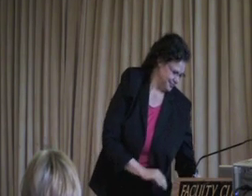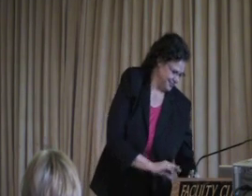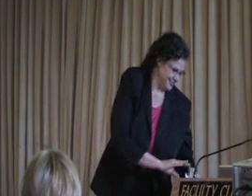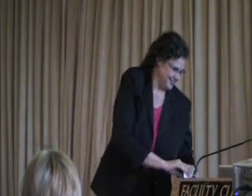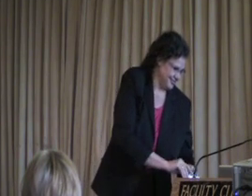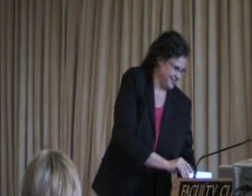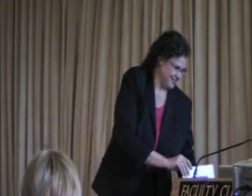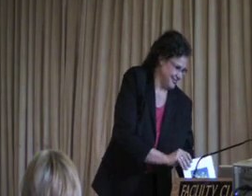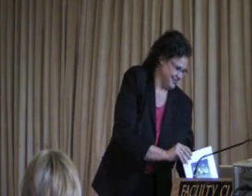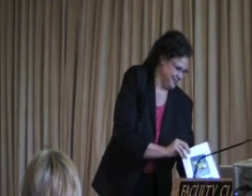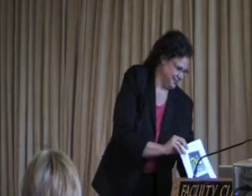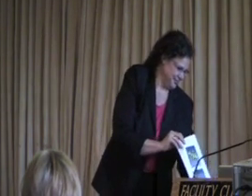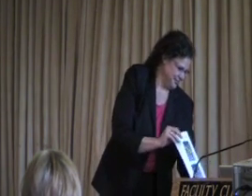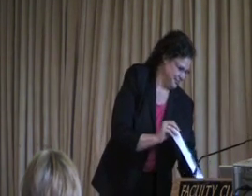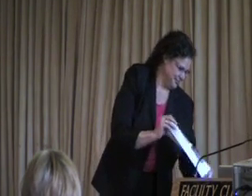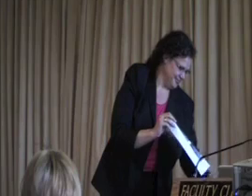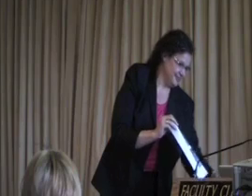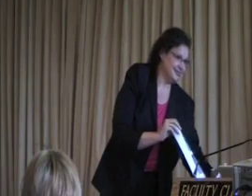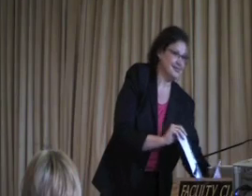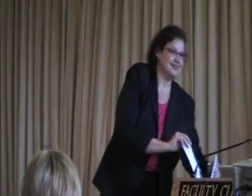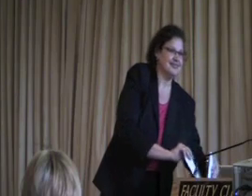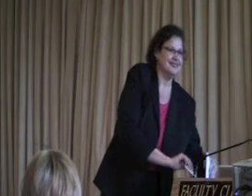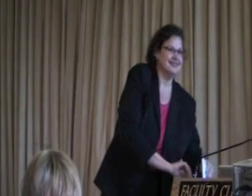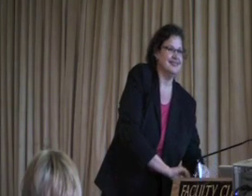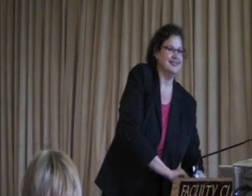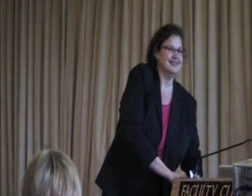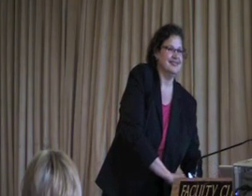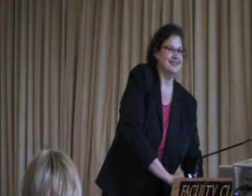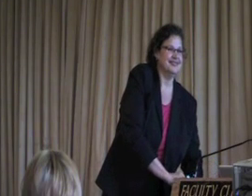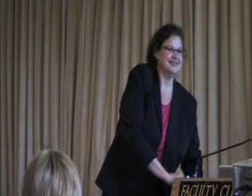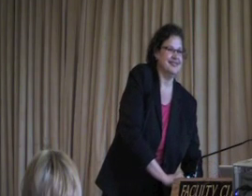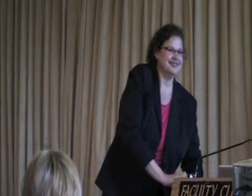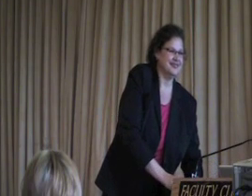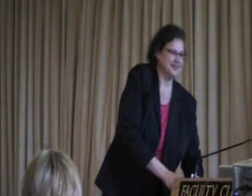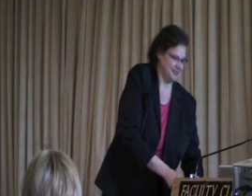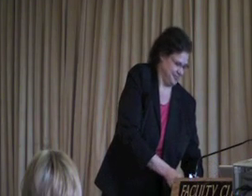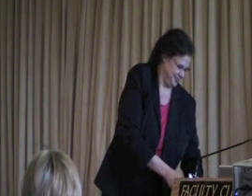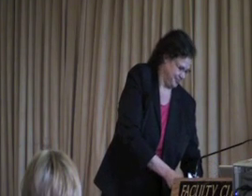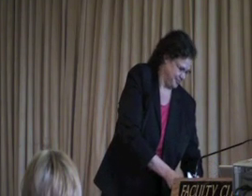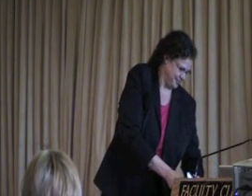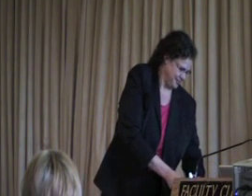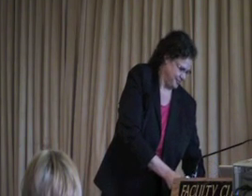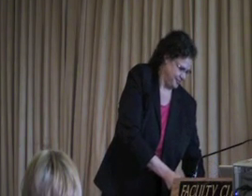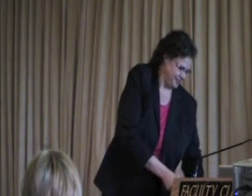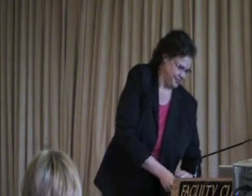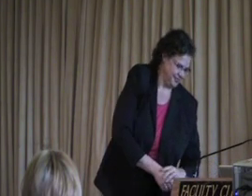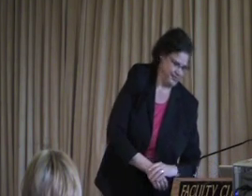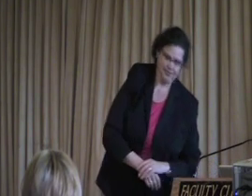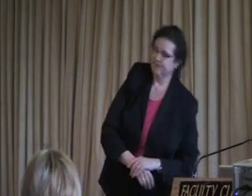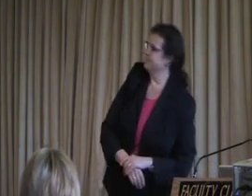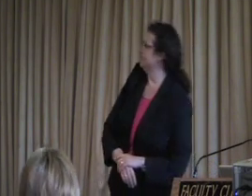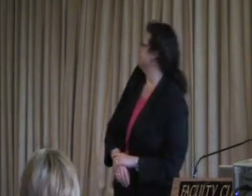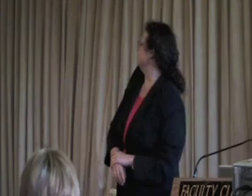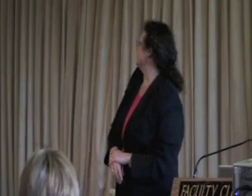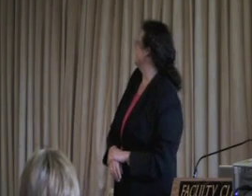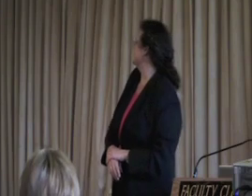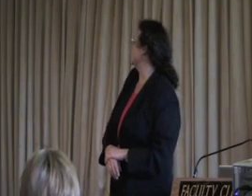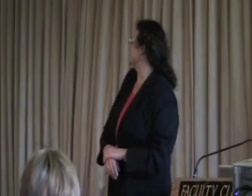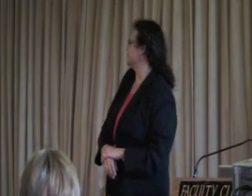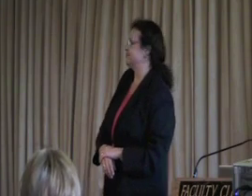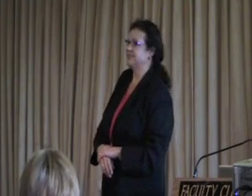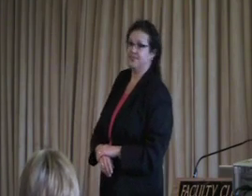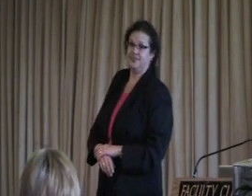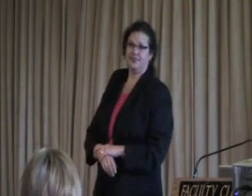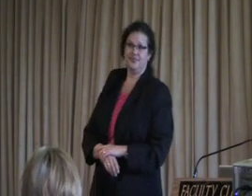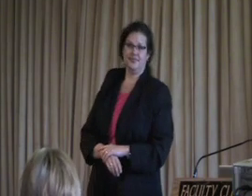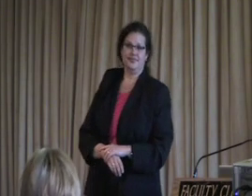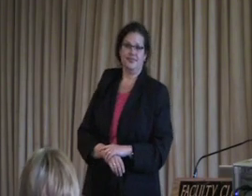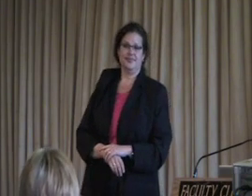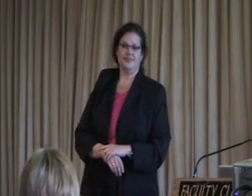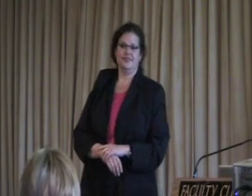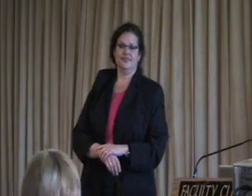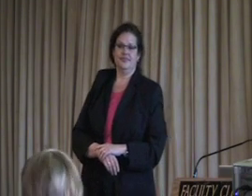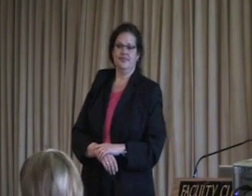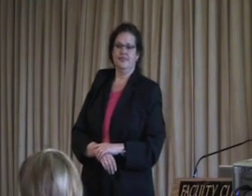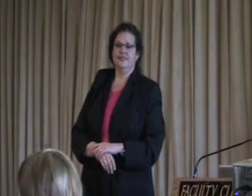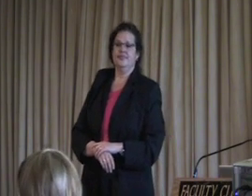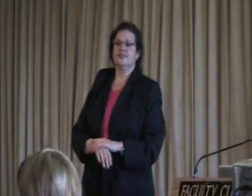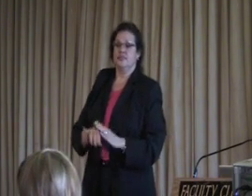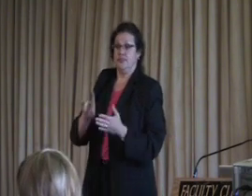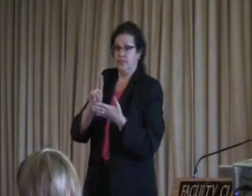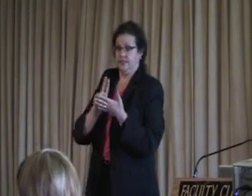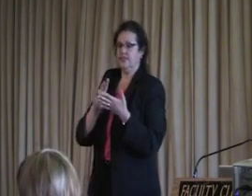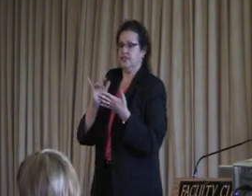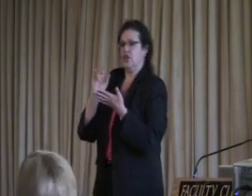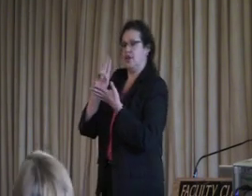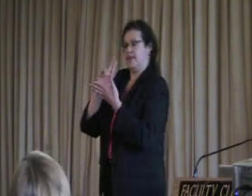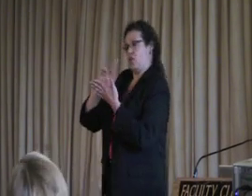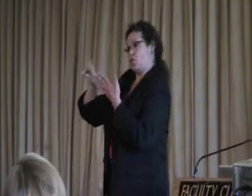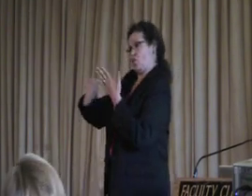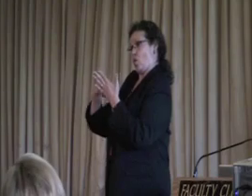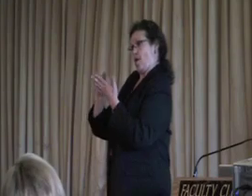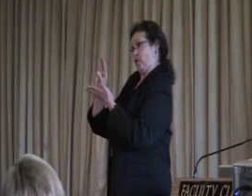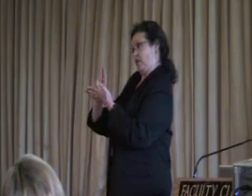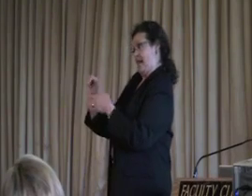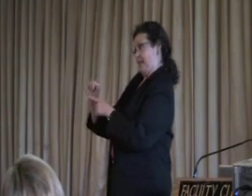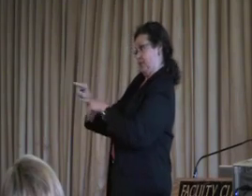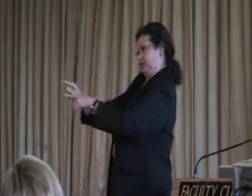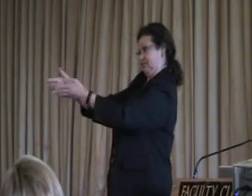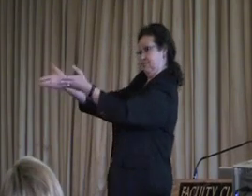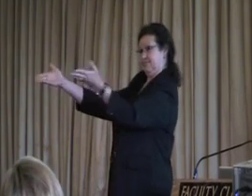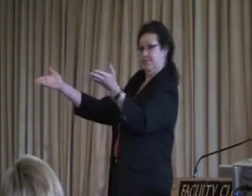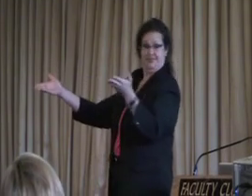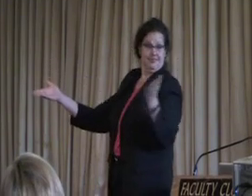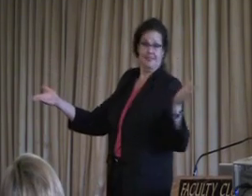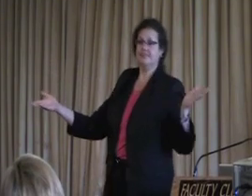actually represent the deaf and hard of hearing community, and the University of Alberta and